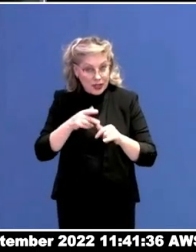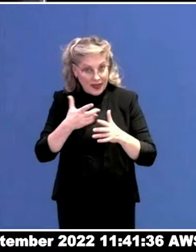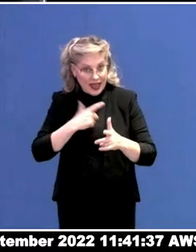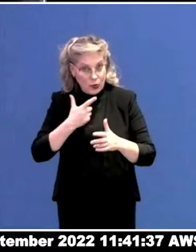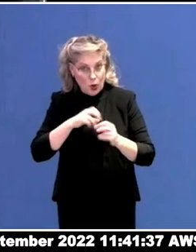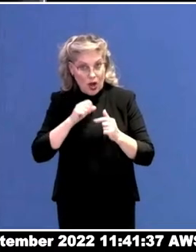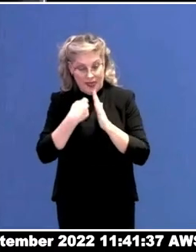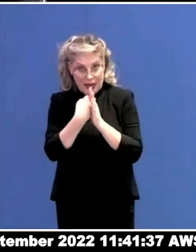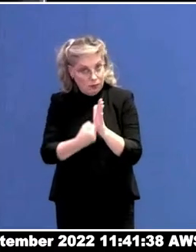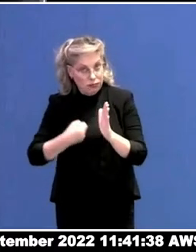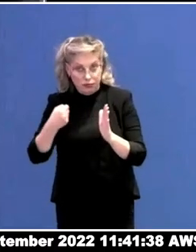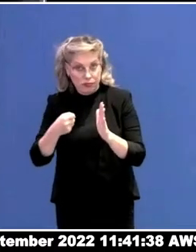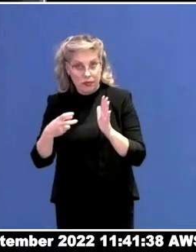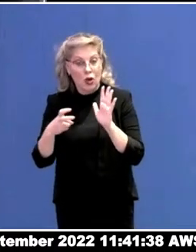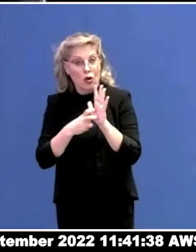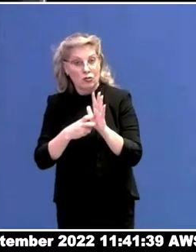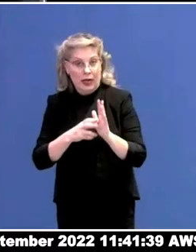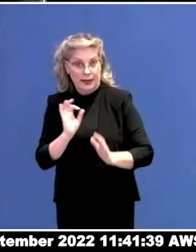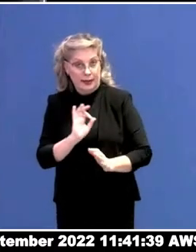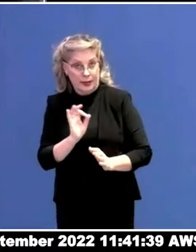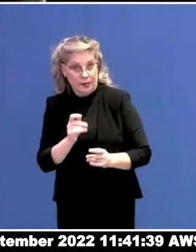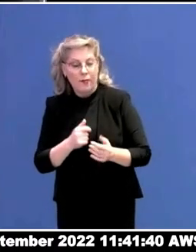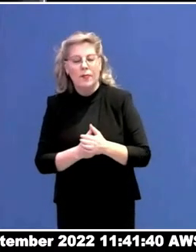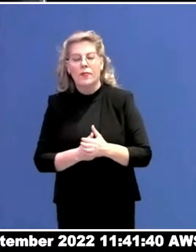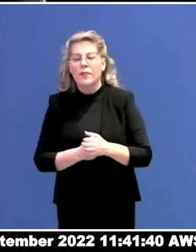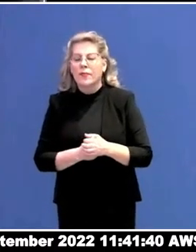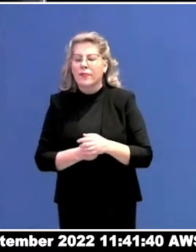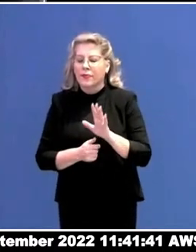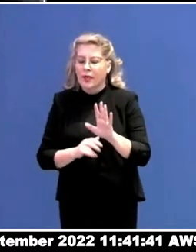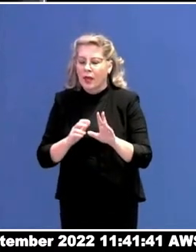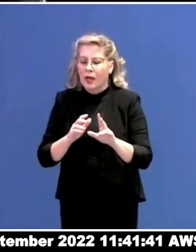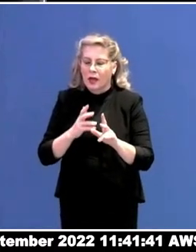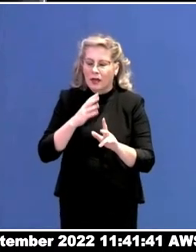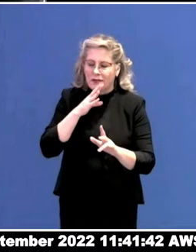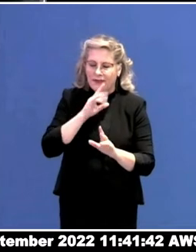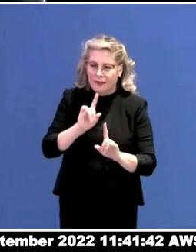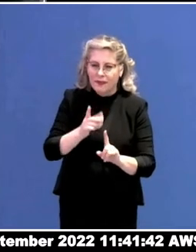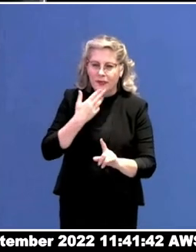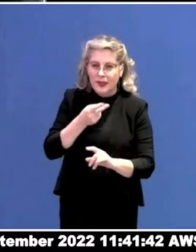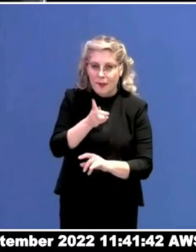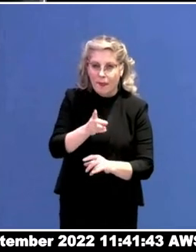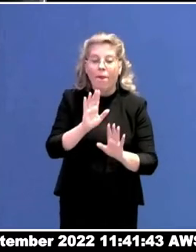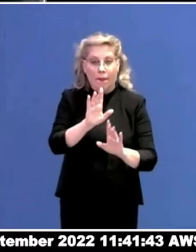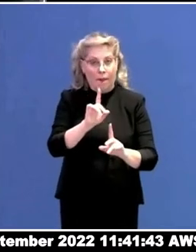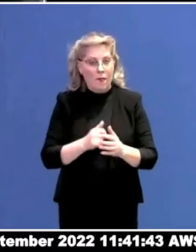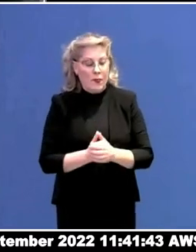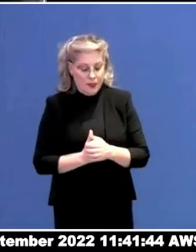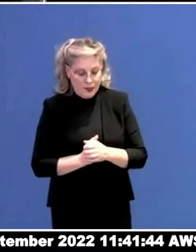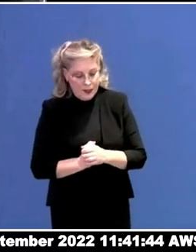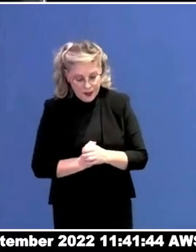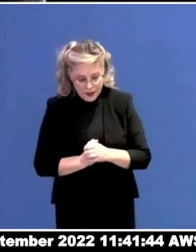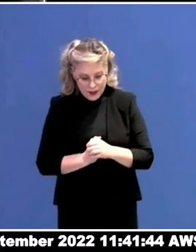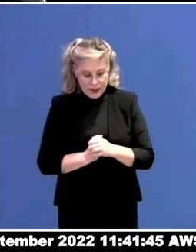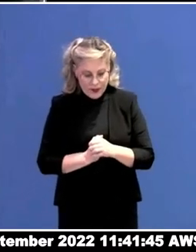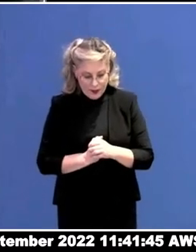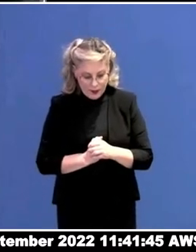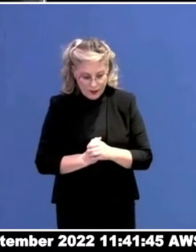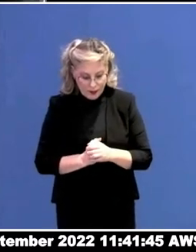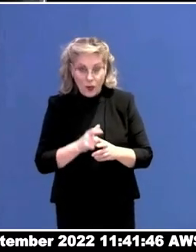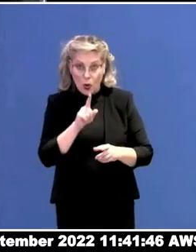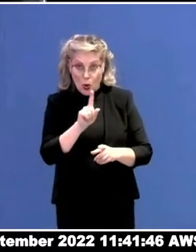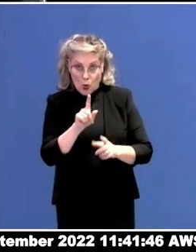You - in your - to your understanding, it's your activities relating to Banksia Hill